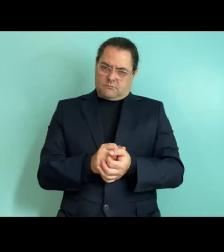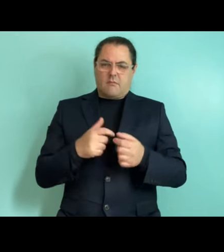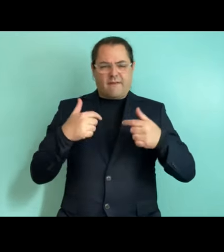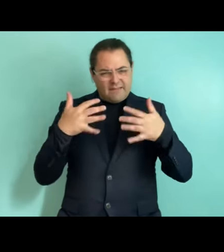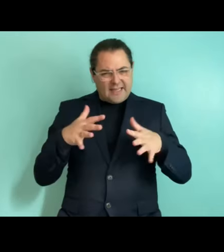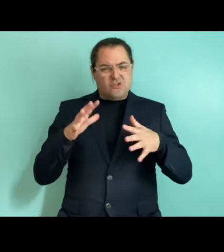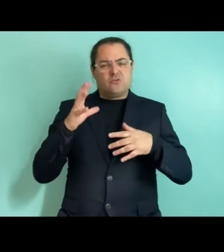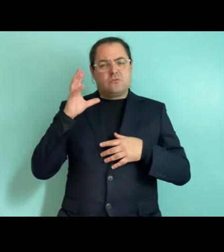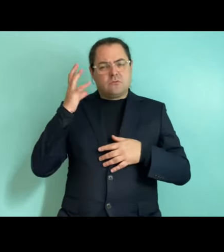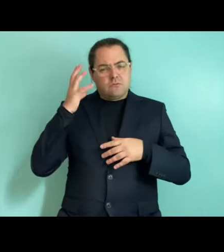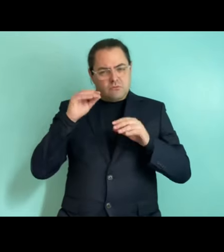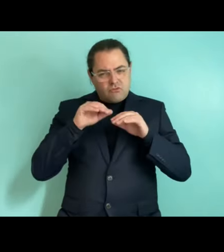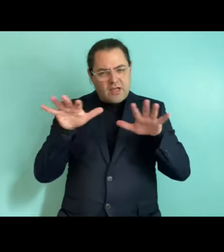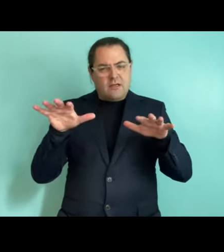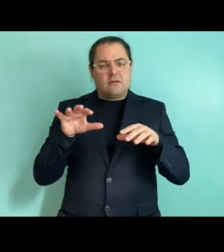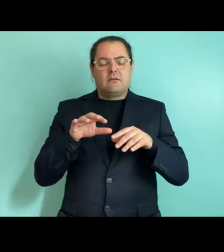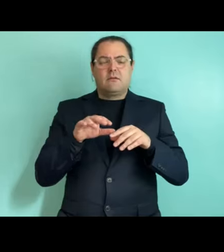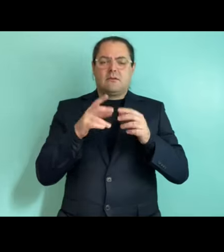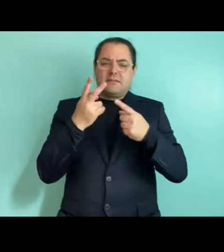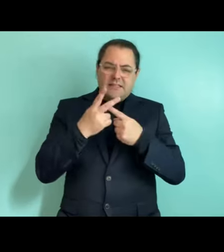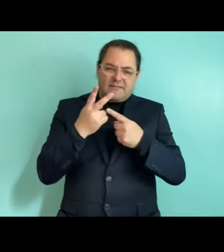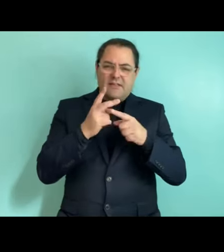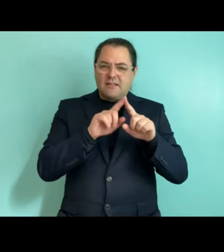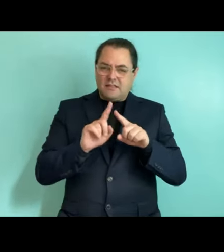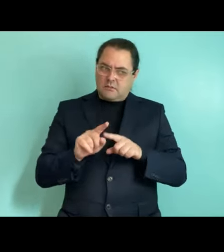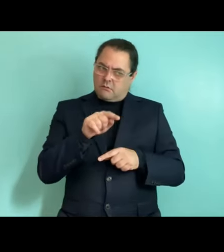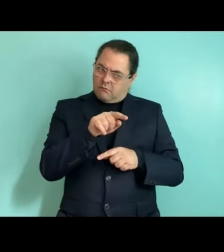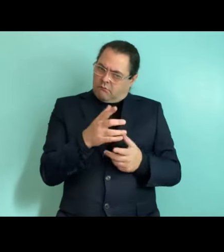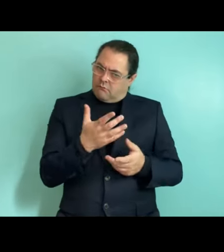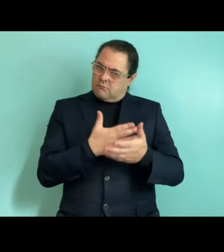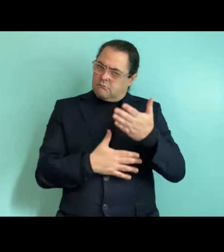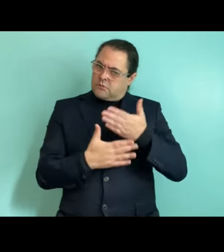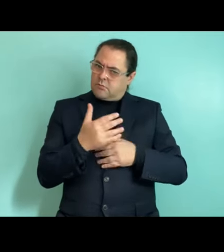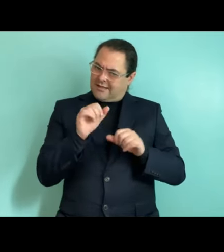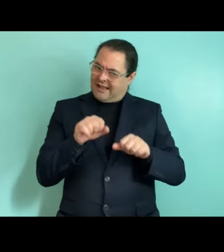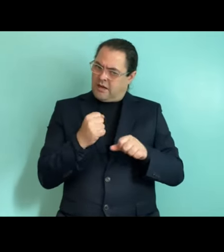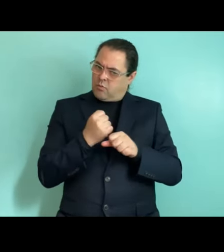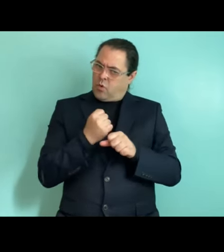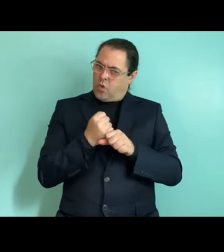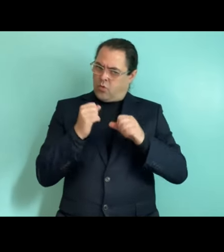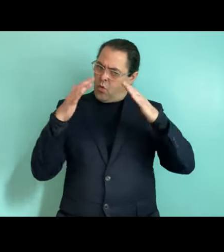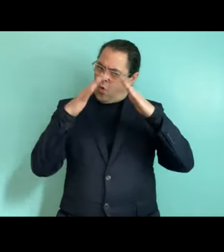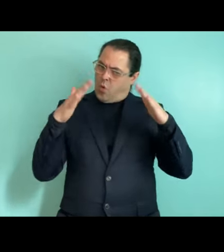media that persons with disabilities should also be could be considered as part of their